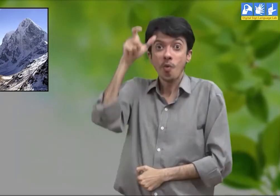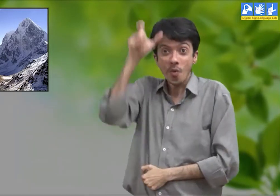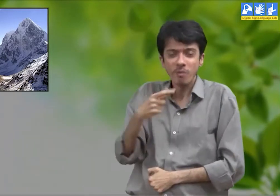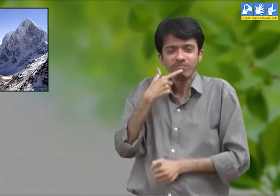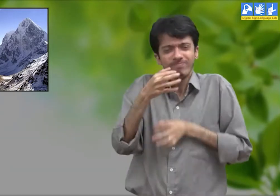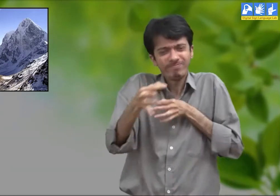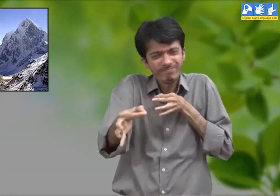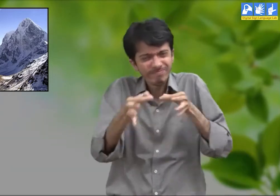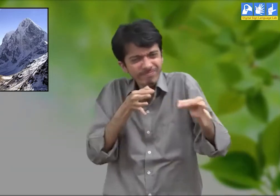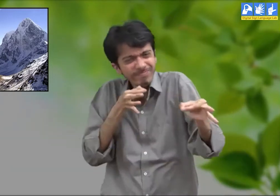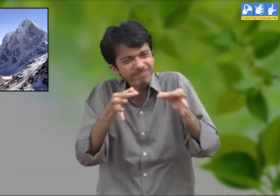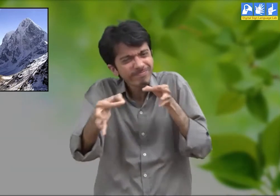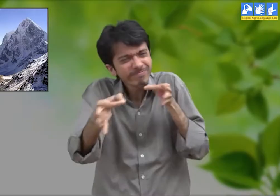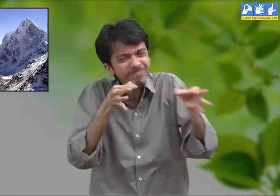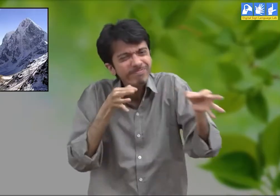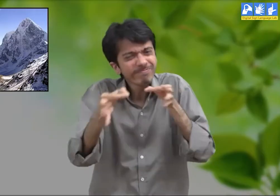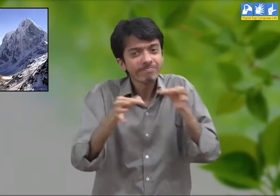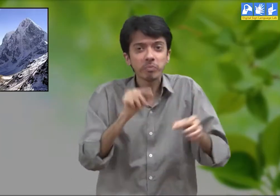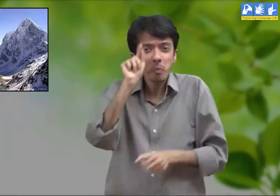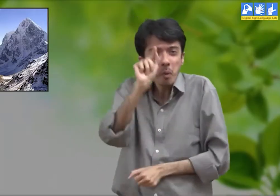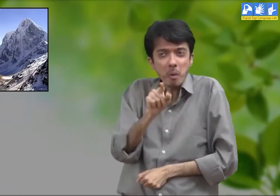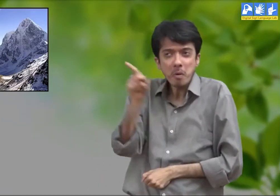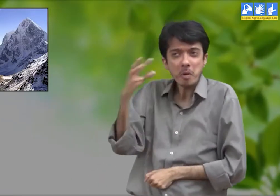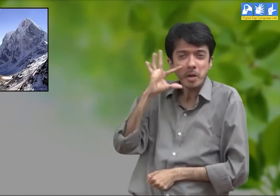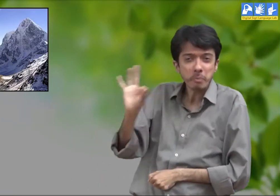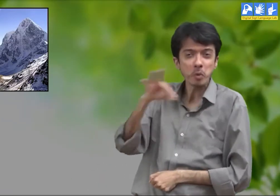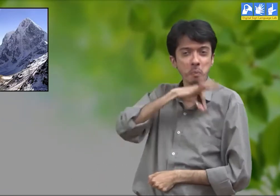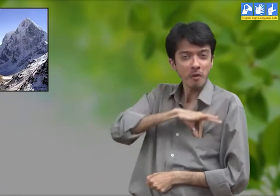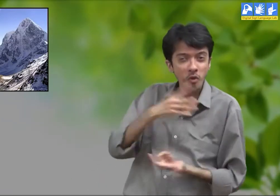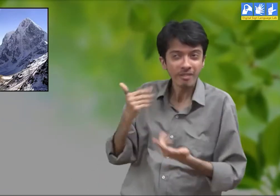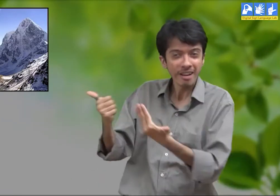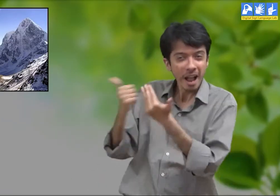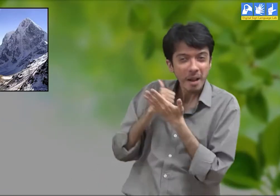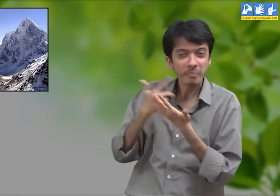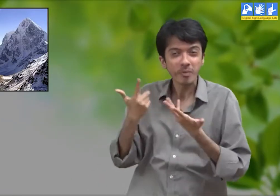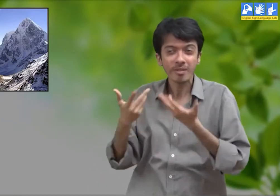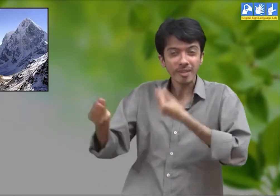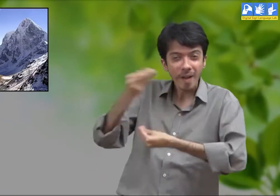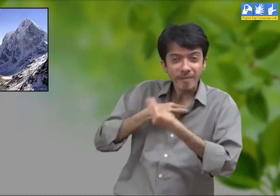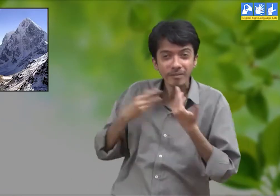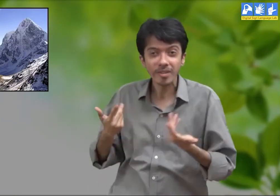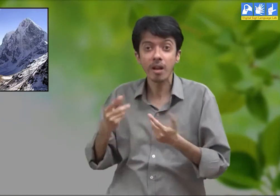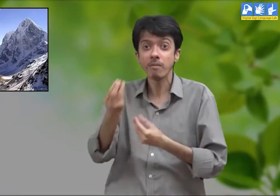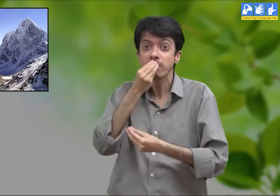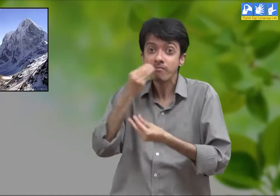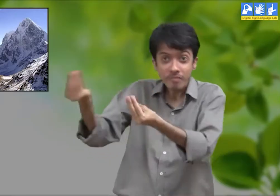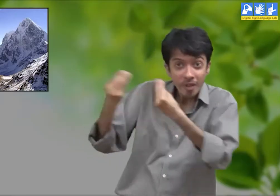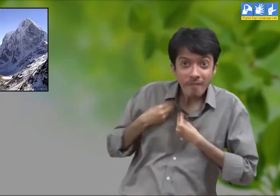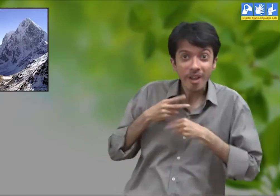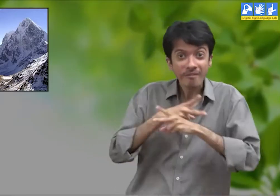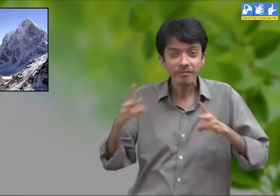Mr. Bahuguna enlightened the villagers by conveying the importance of trees in the environment which